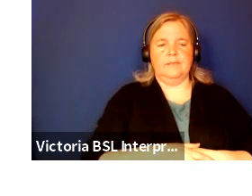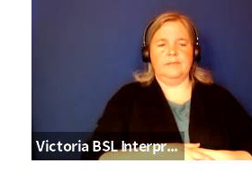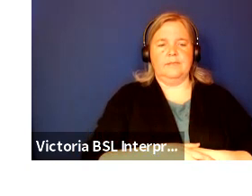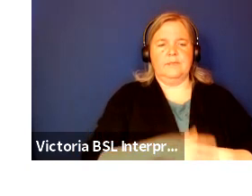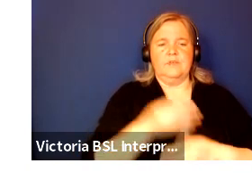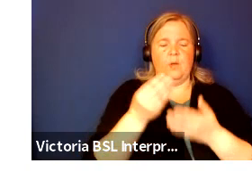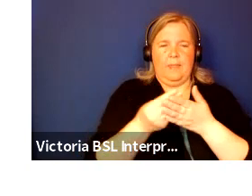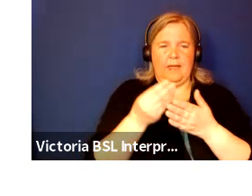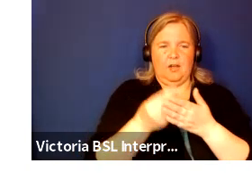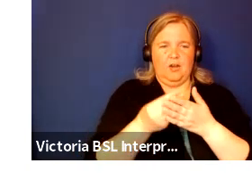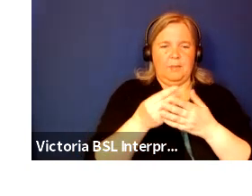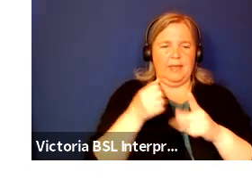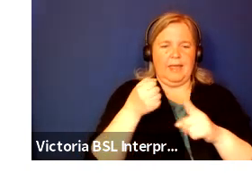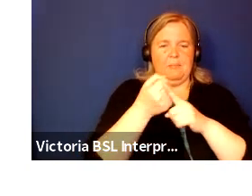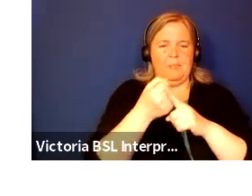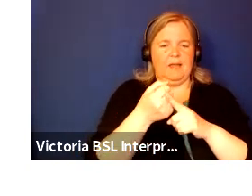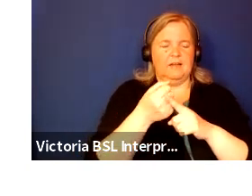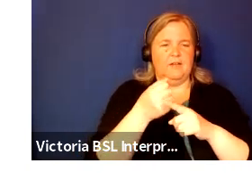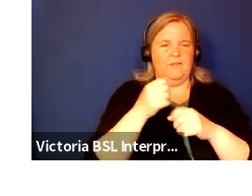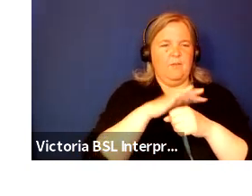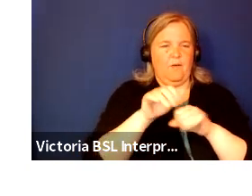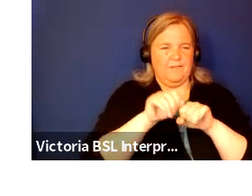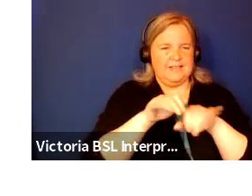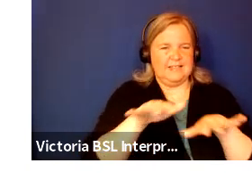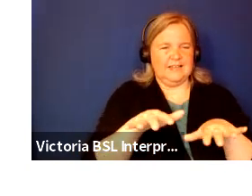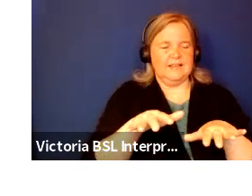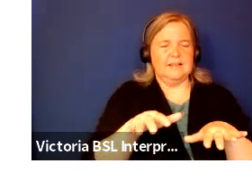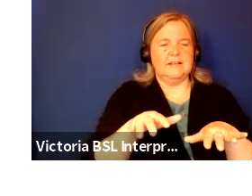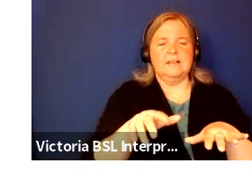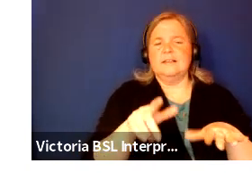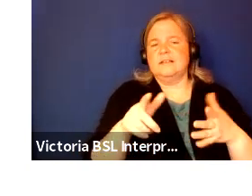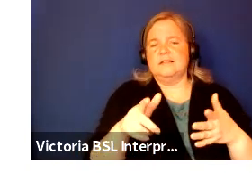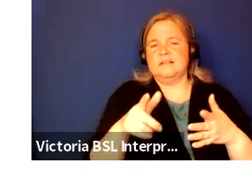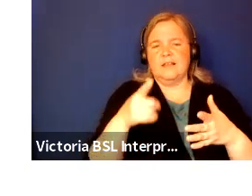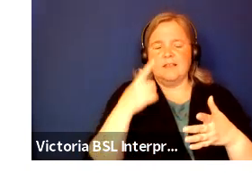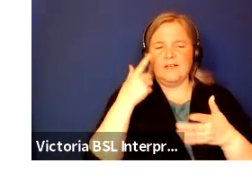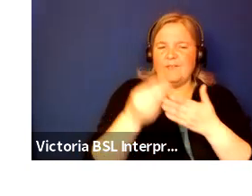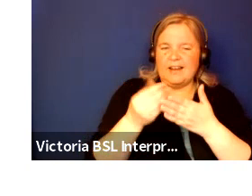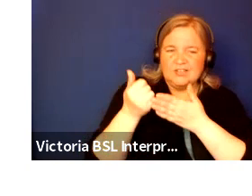Financial assistance for house, food, daily accommodation, medical support, information